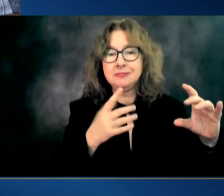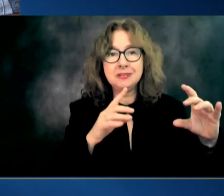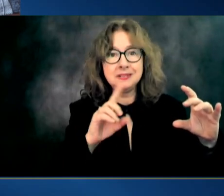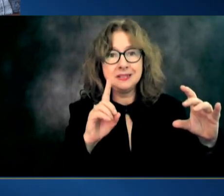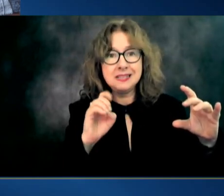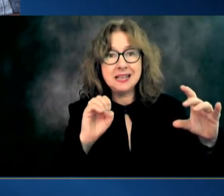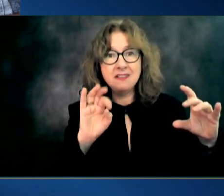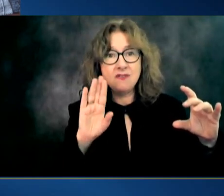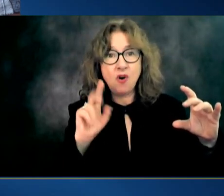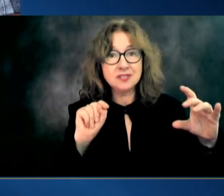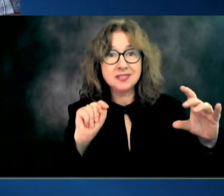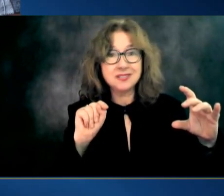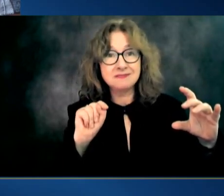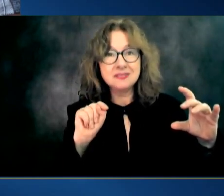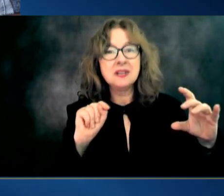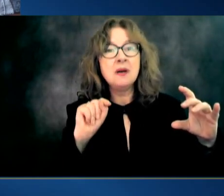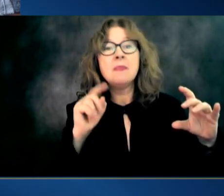Lydia Pecker: The tissue will be implanted, right.